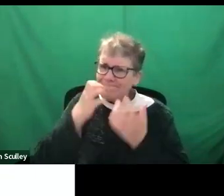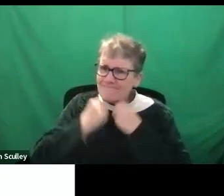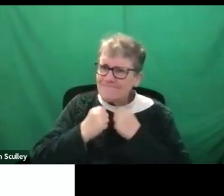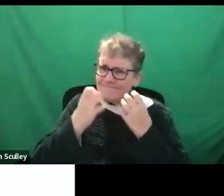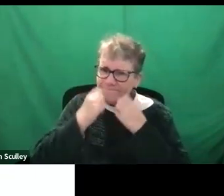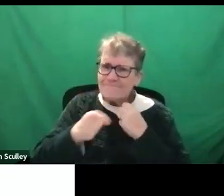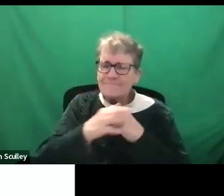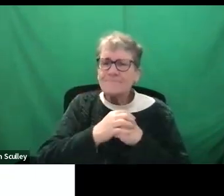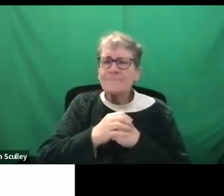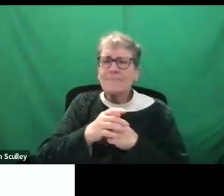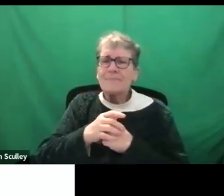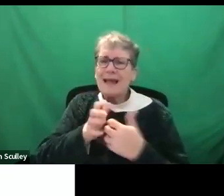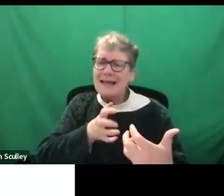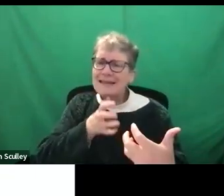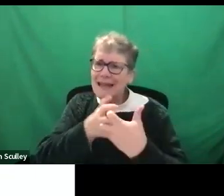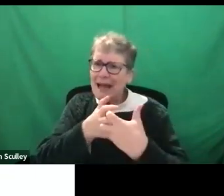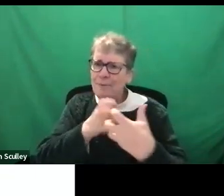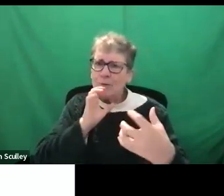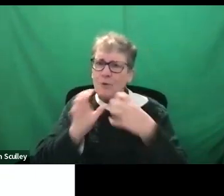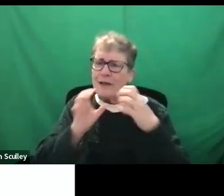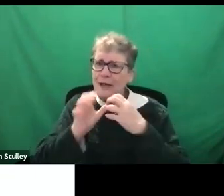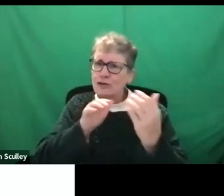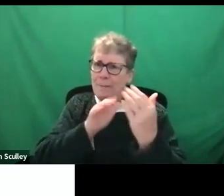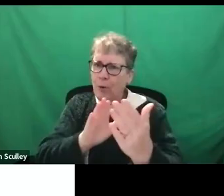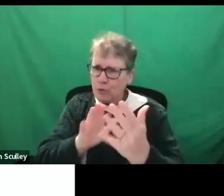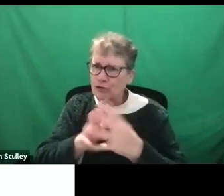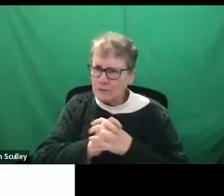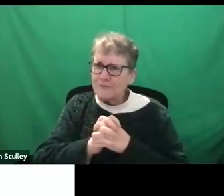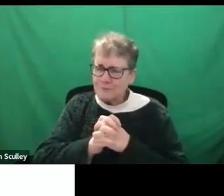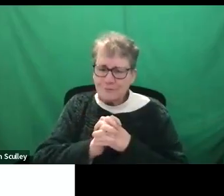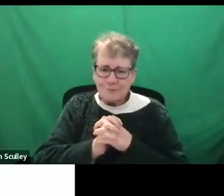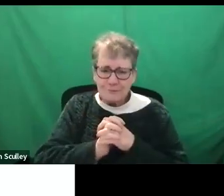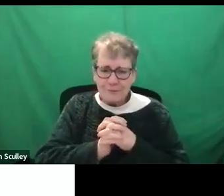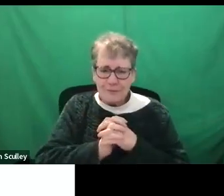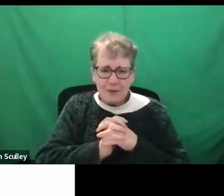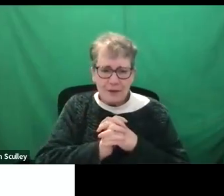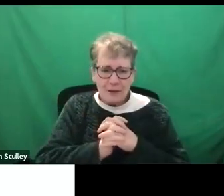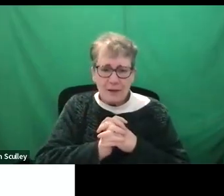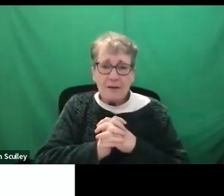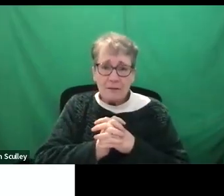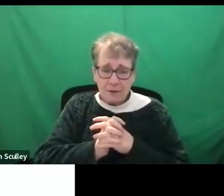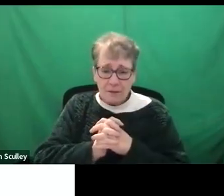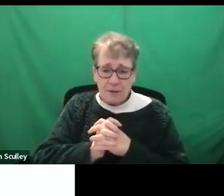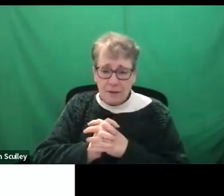And we have to make sure that we are accountable for people's cultural beliefs